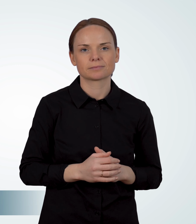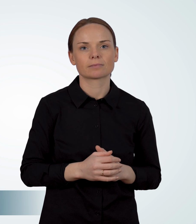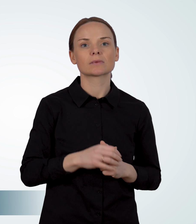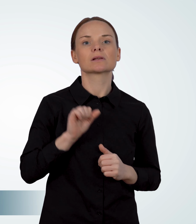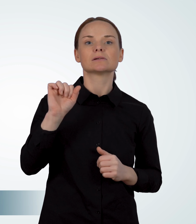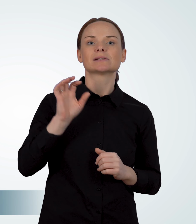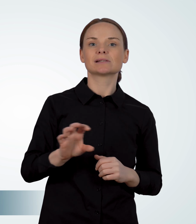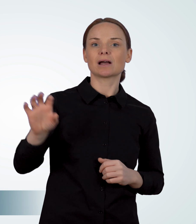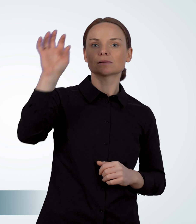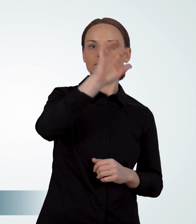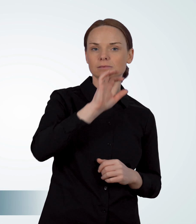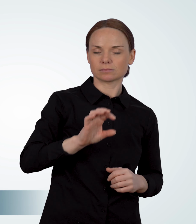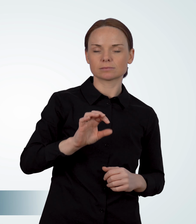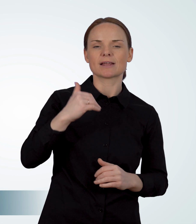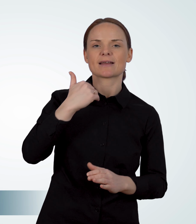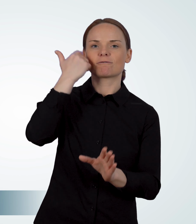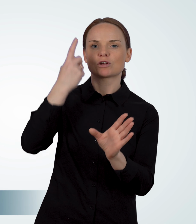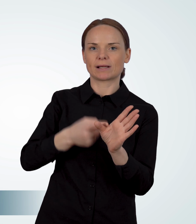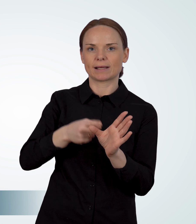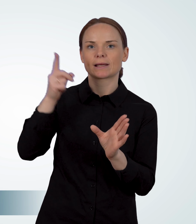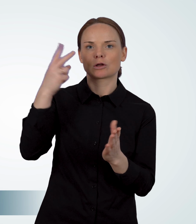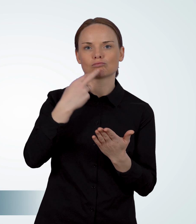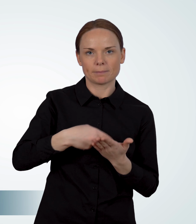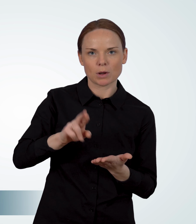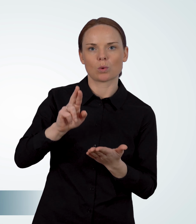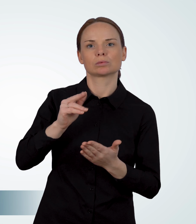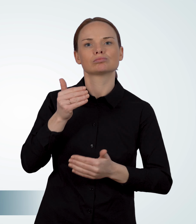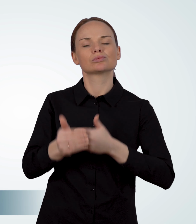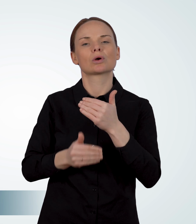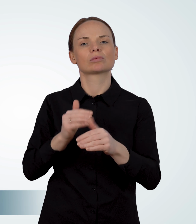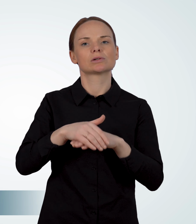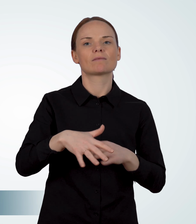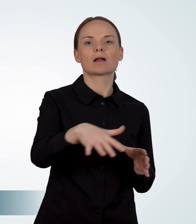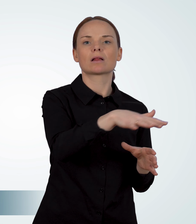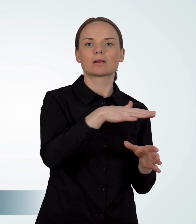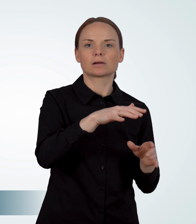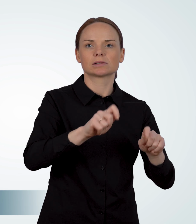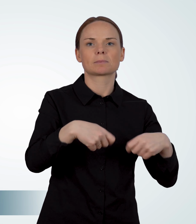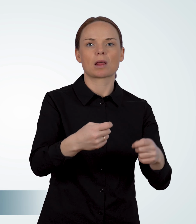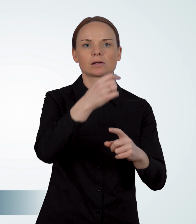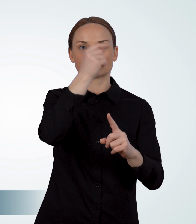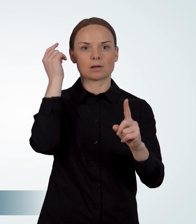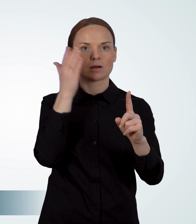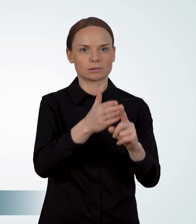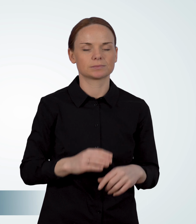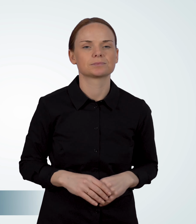1. states report annual progress against land supply targets